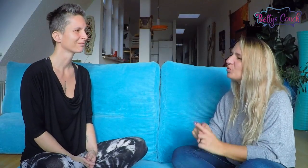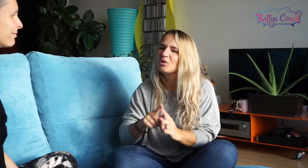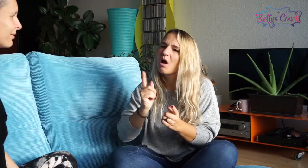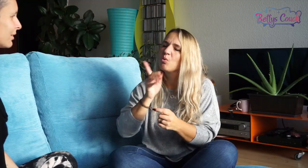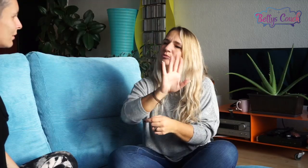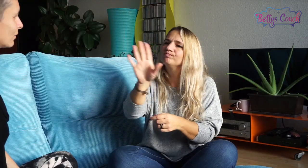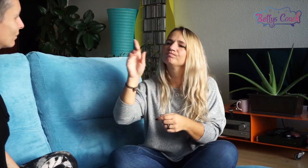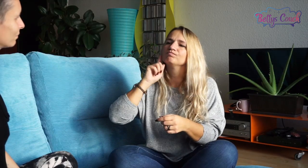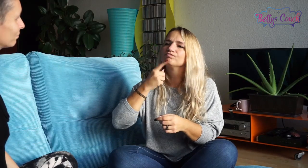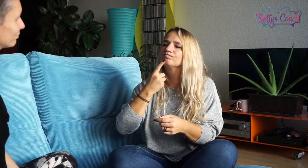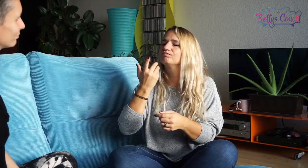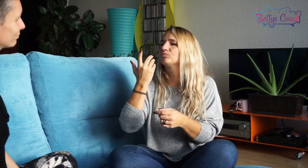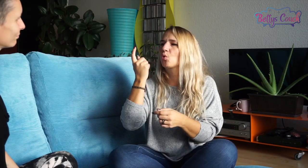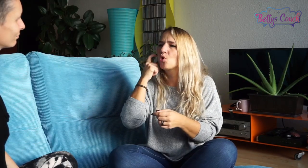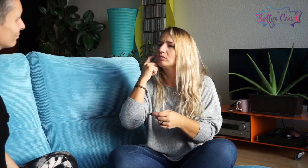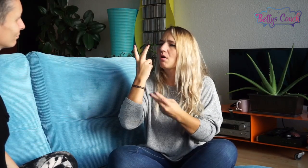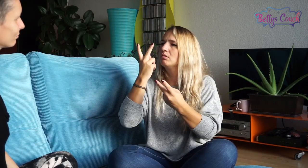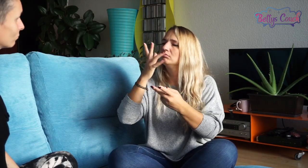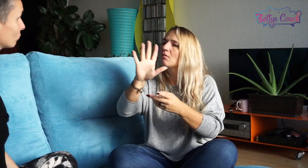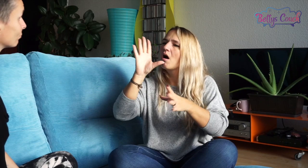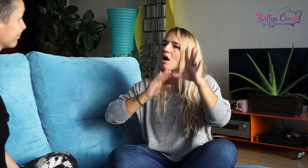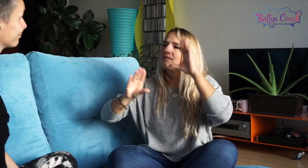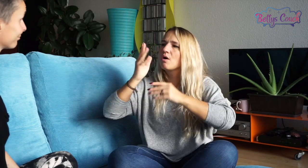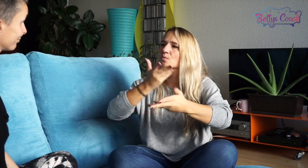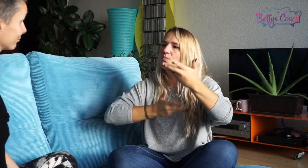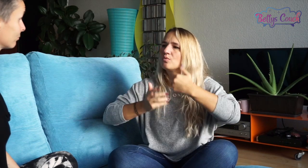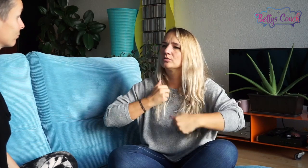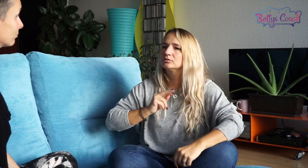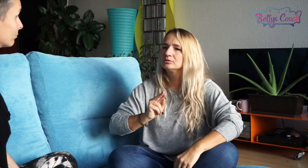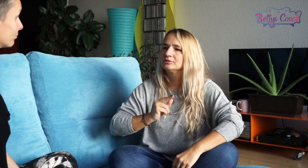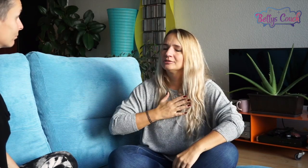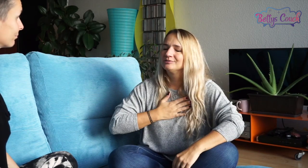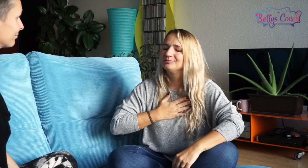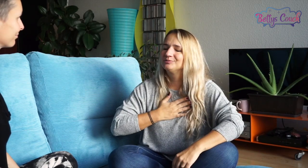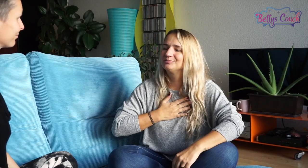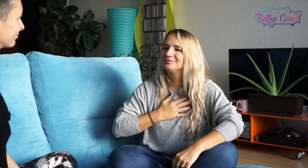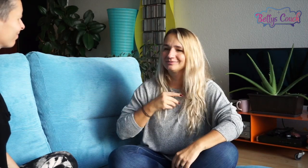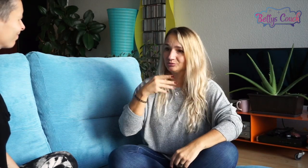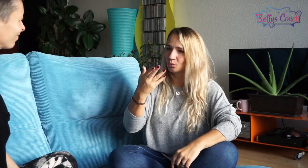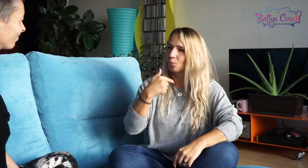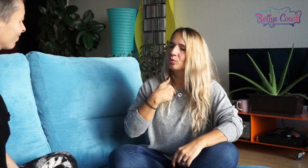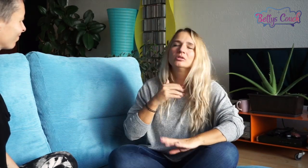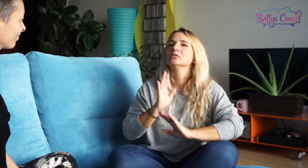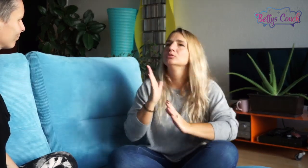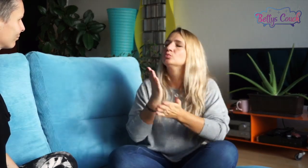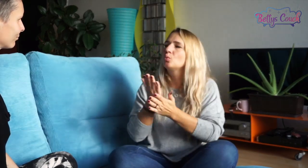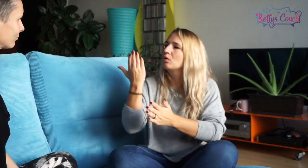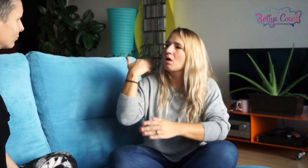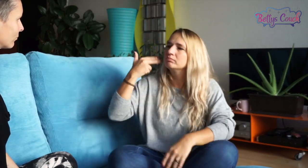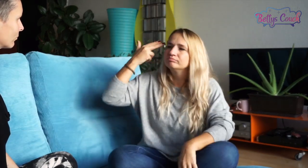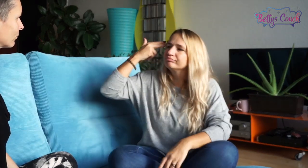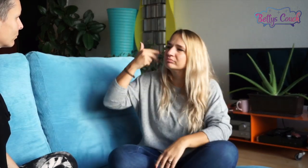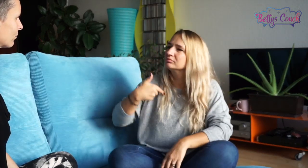No matter whether deaf or hearing people in India - the experiences they told me hit me deeply. Honestly, I would have killed myself long ago.